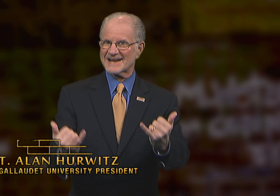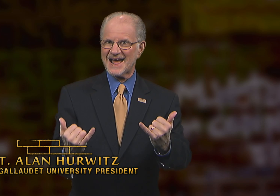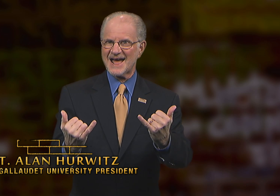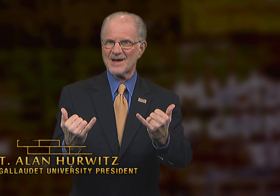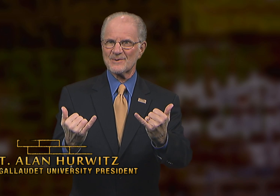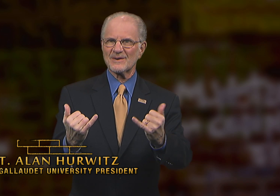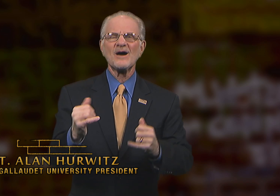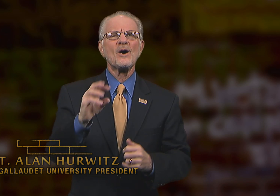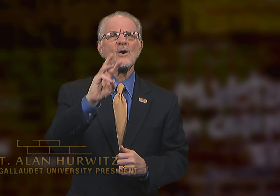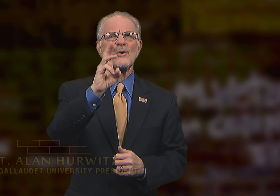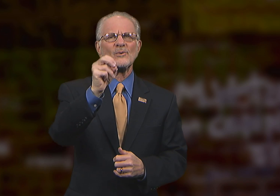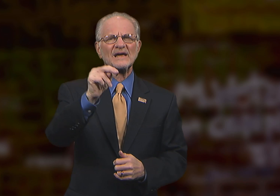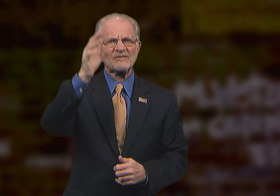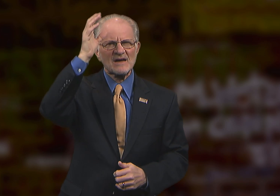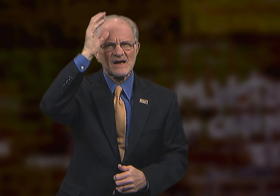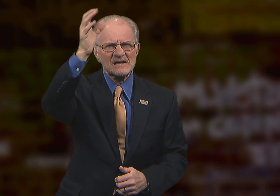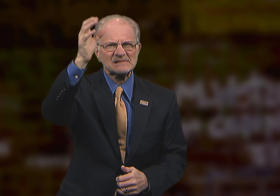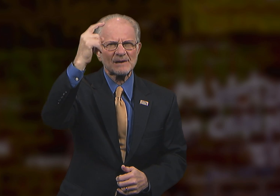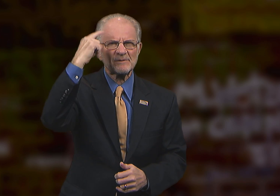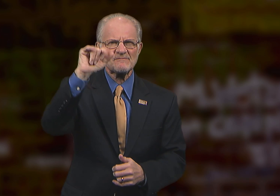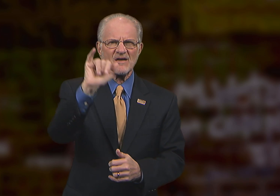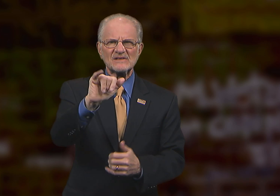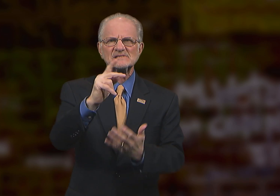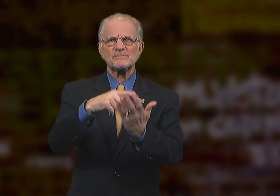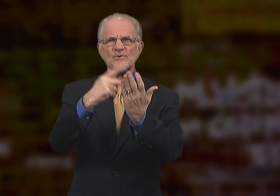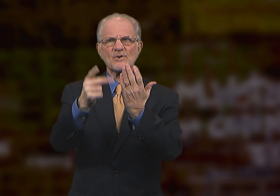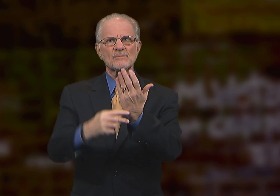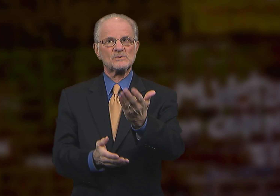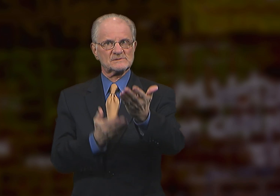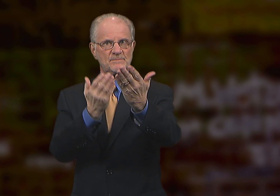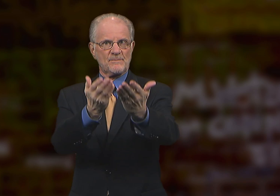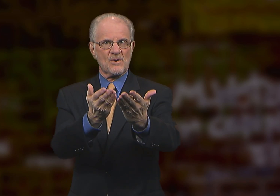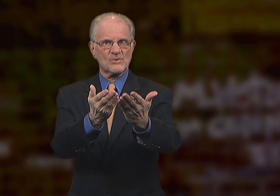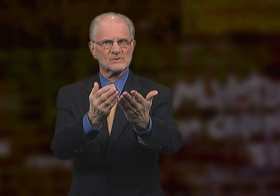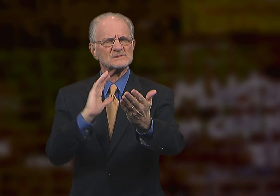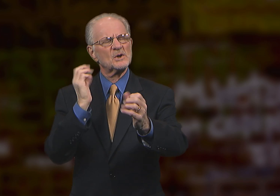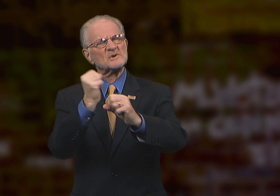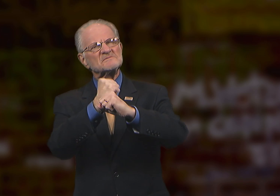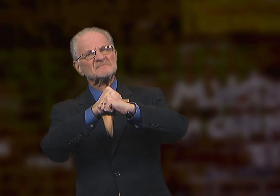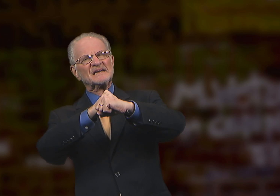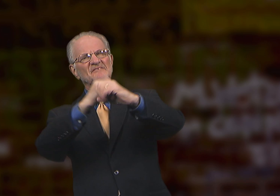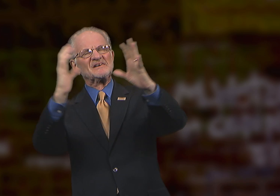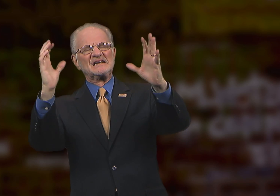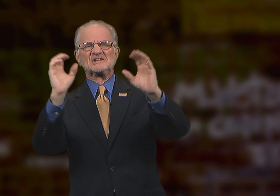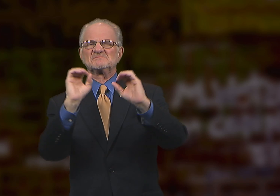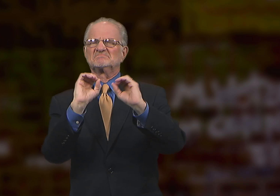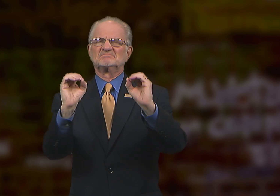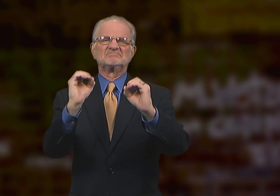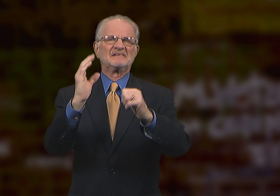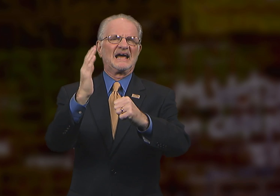When the concept for this program was proposed, we envisioned endless possibilities